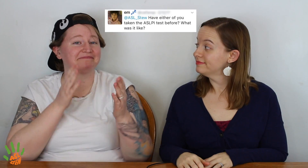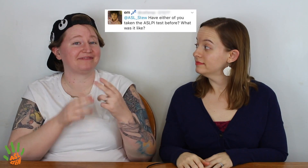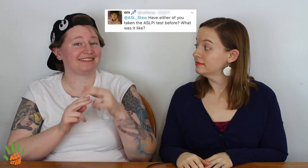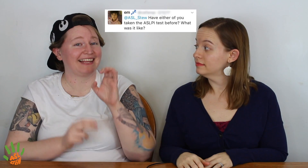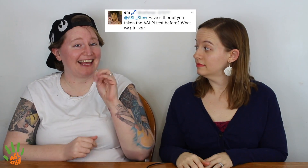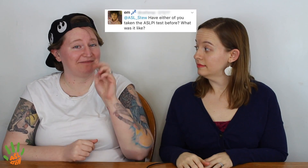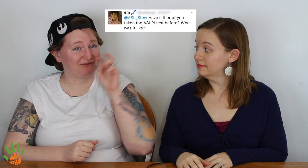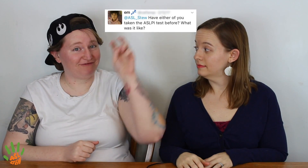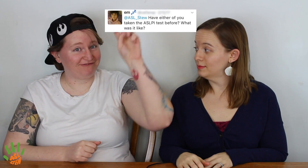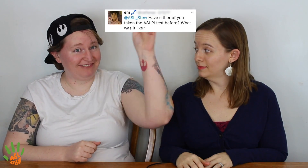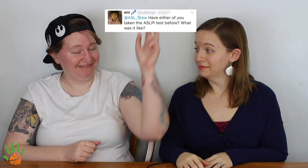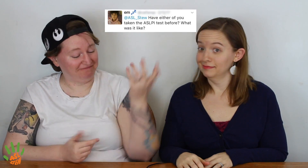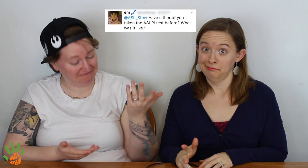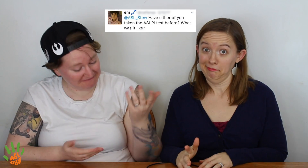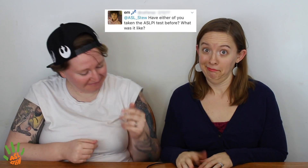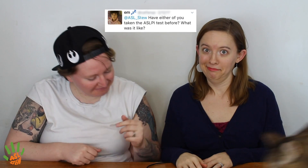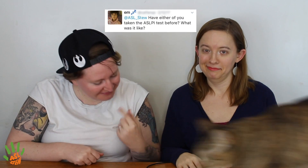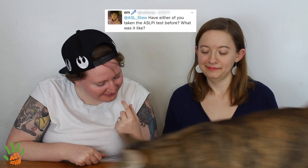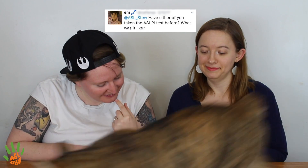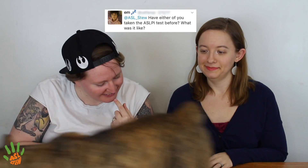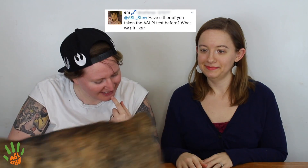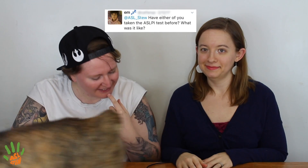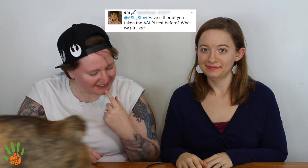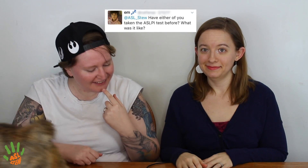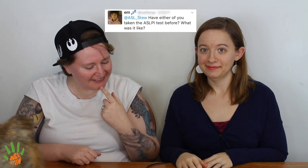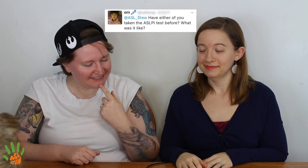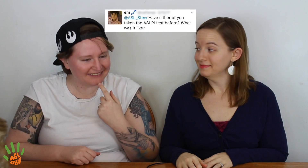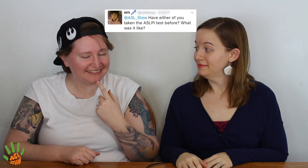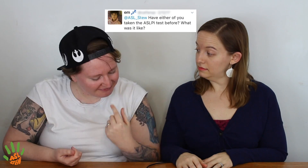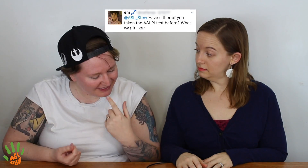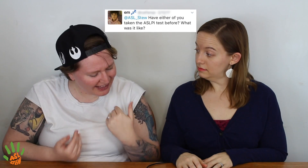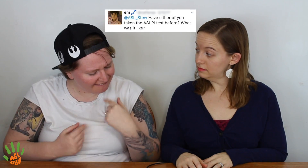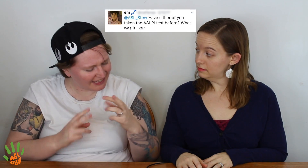Okay the next person is from Em zzzz (snore) and she said,